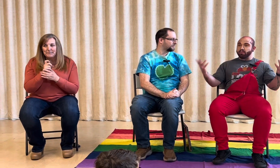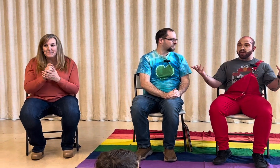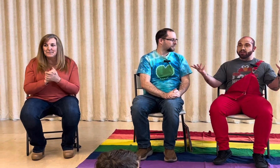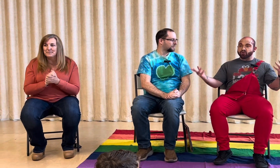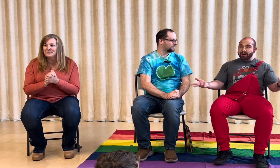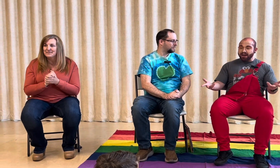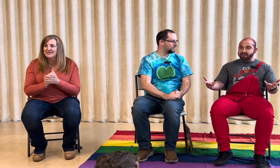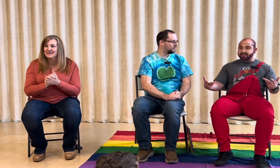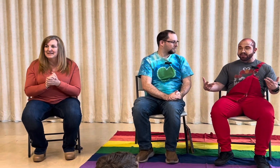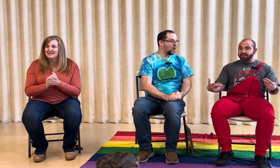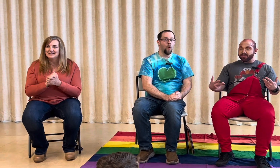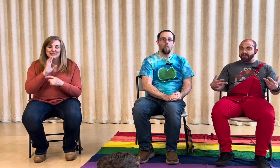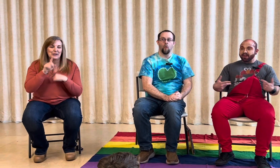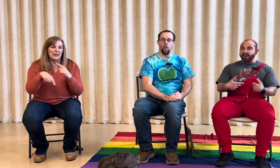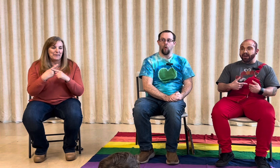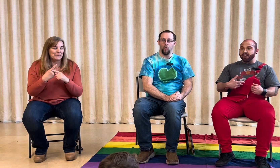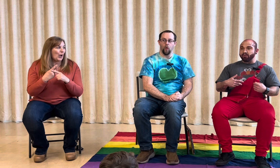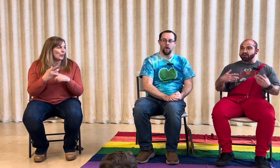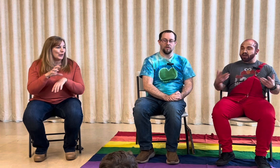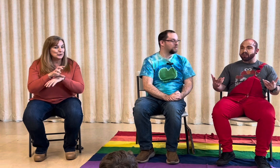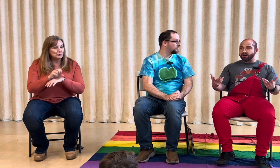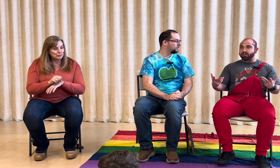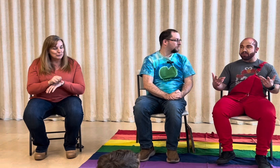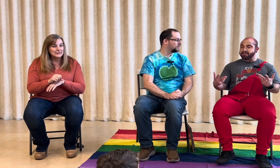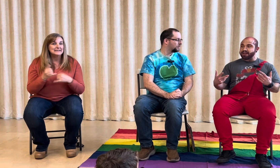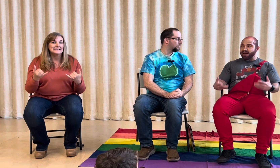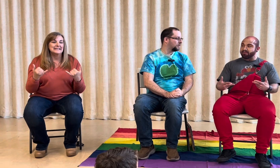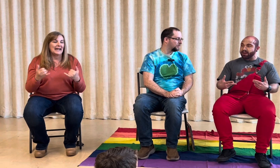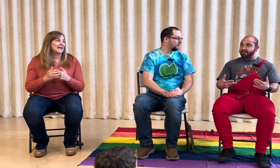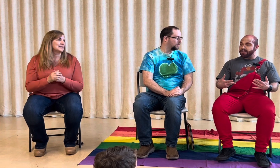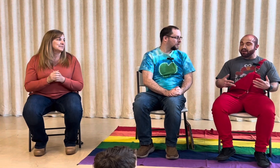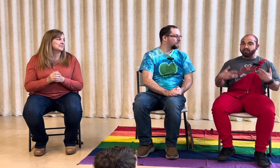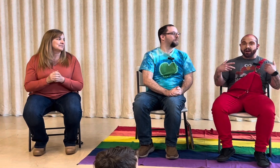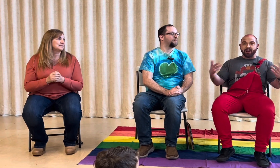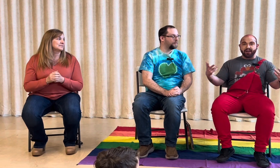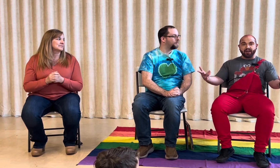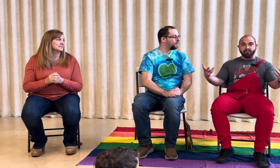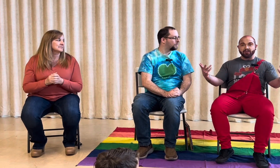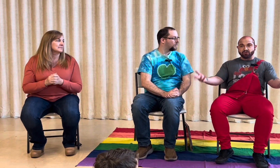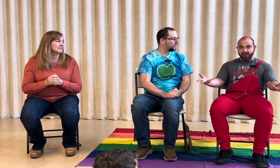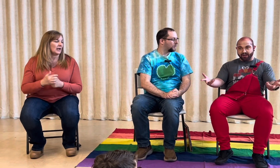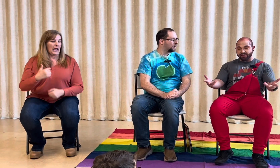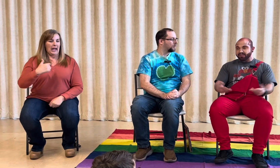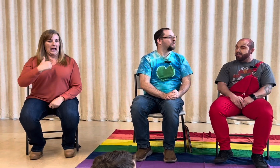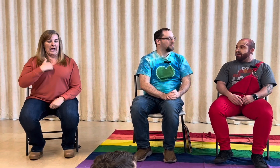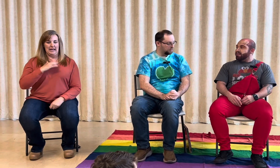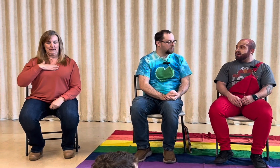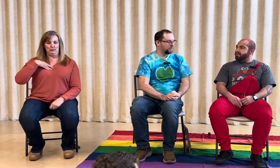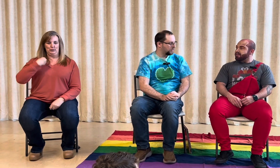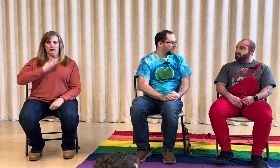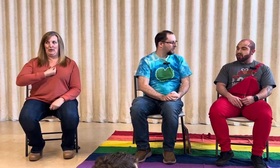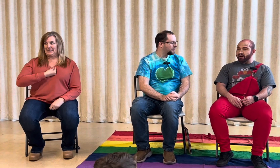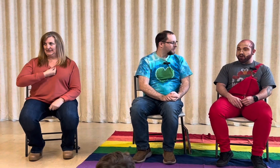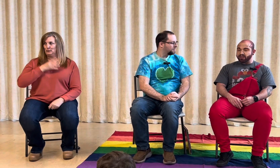being trans. And we don't talk a lot about this at Reading Time but I am trans. And so, I wanted